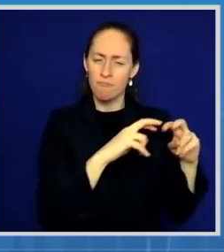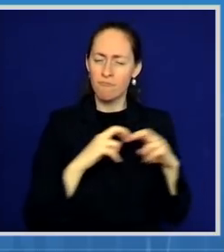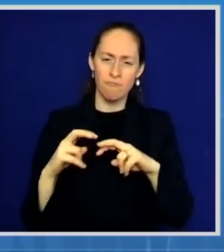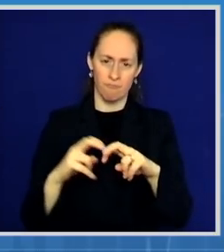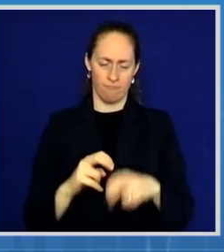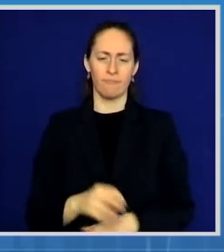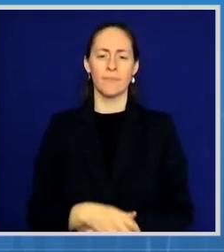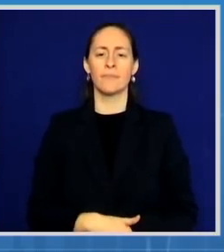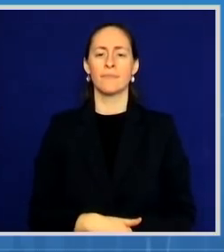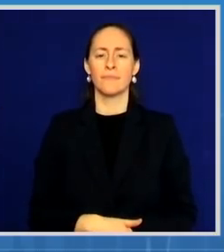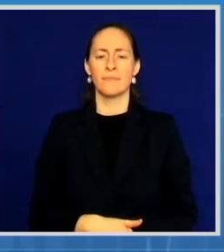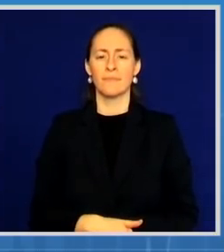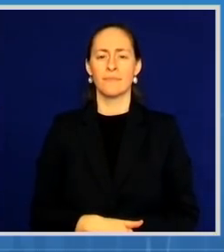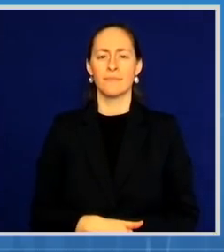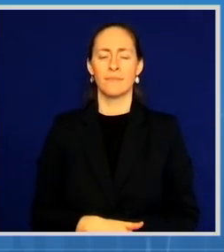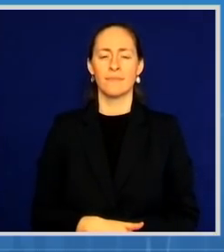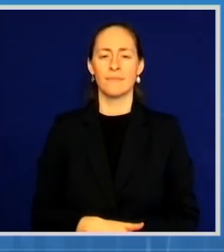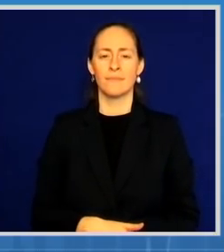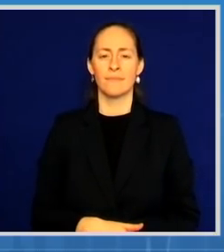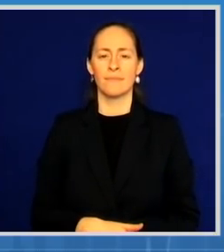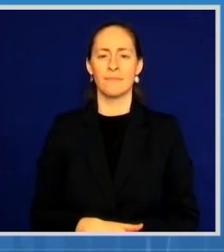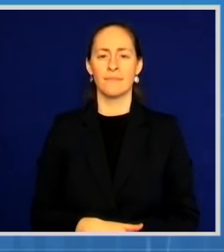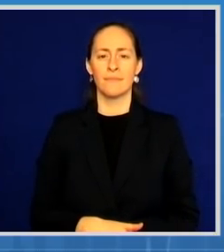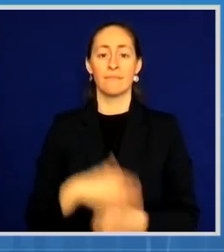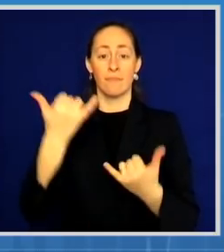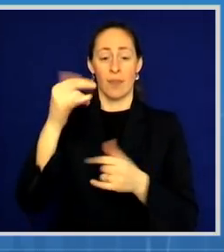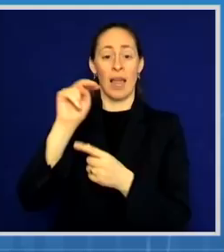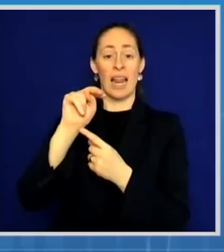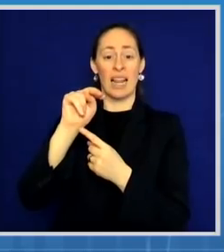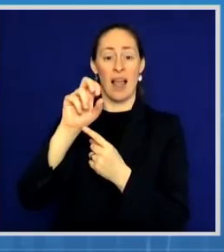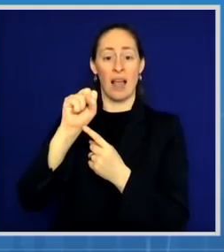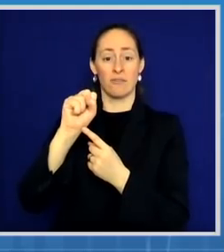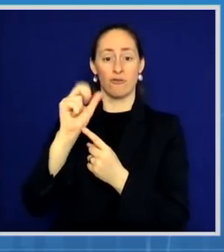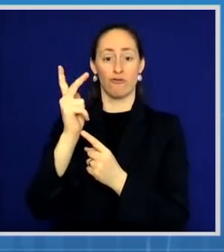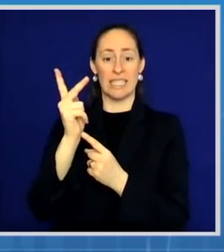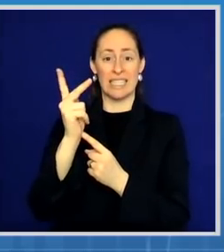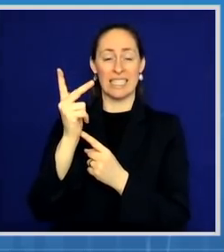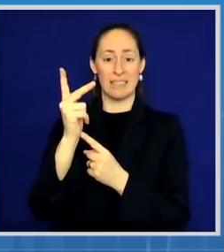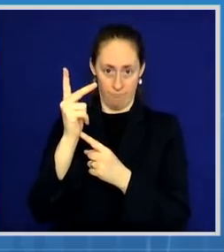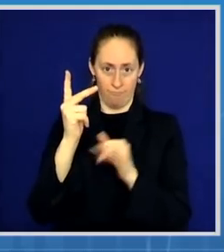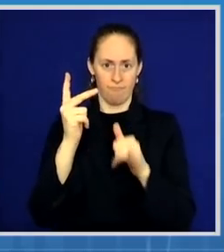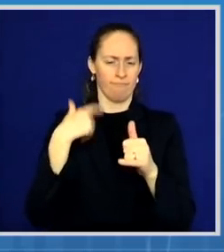or N23, to begin requesting 750 specimens weekly